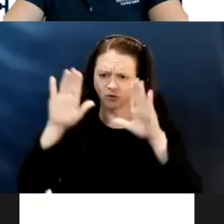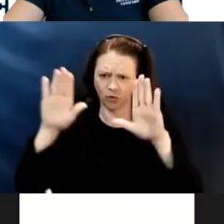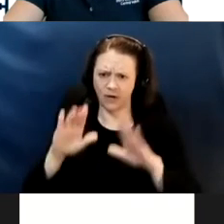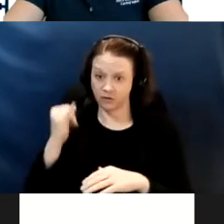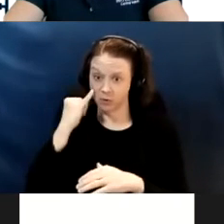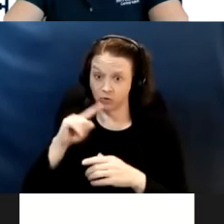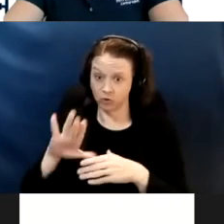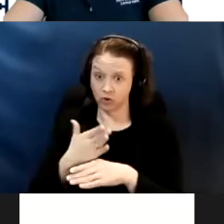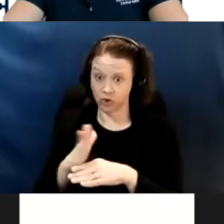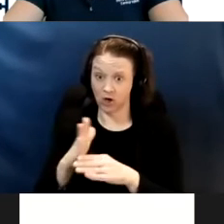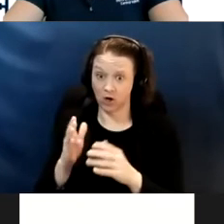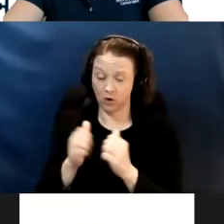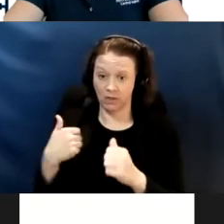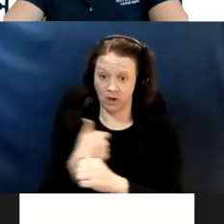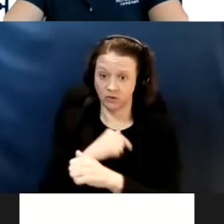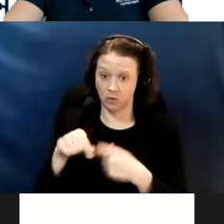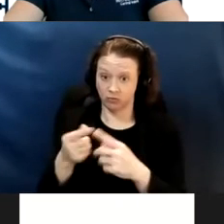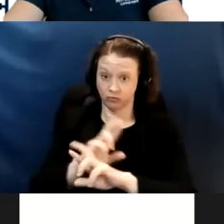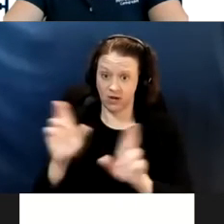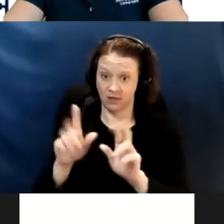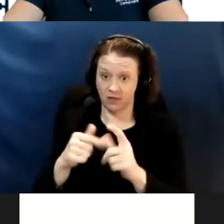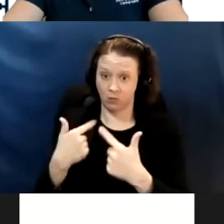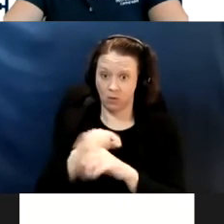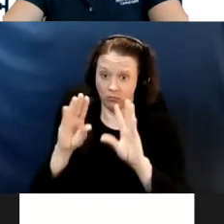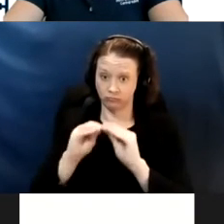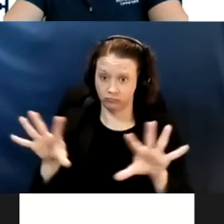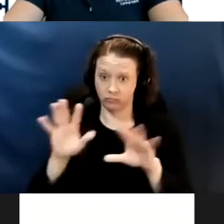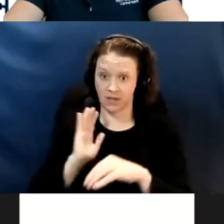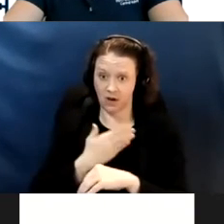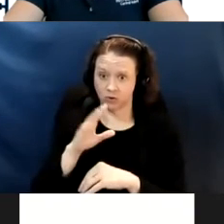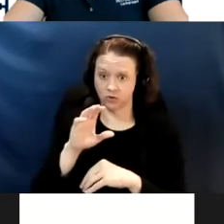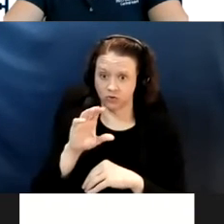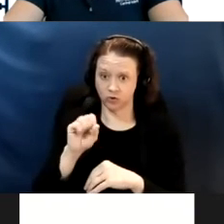on our social media and in our newsletters too. Absolutely, wonderful!